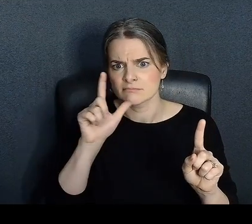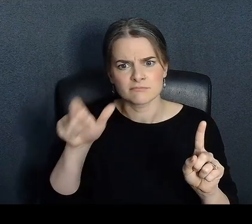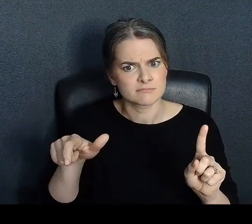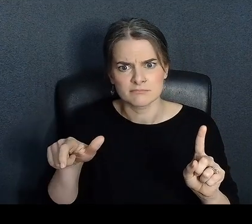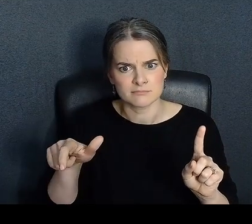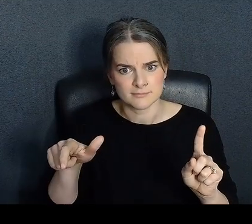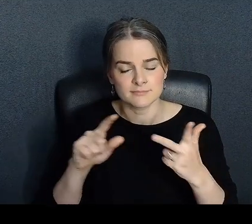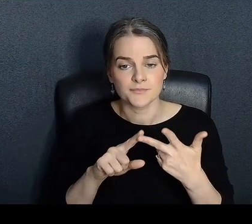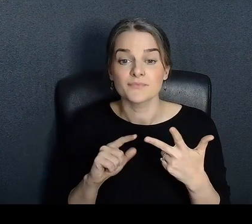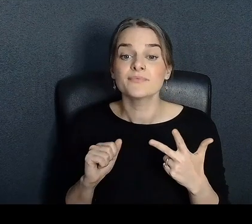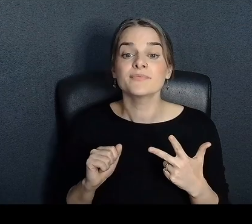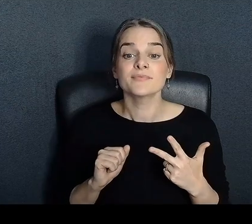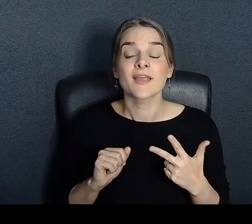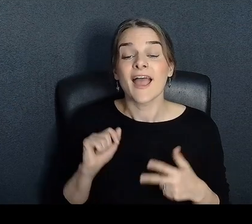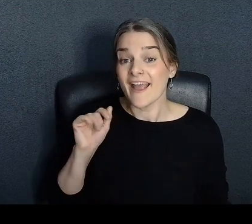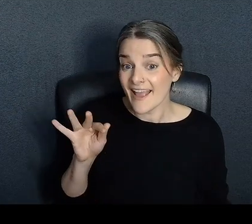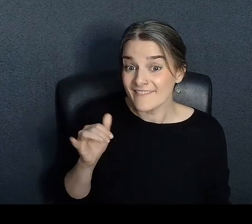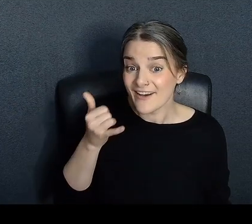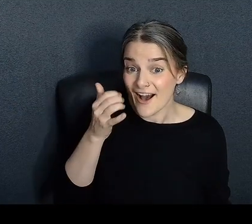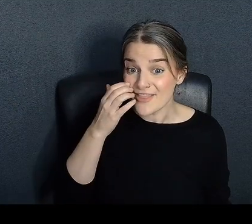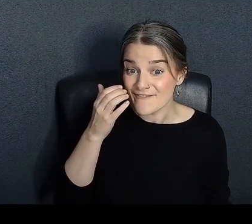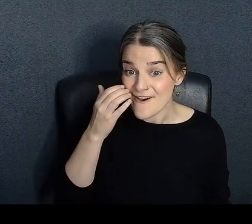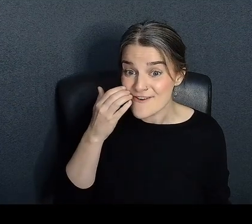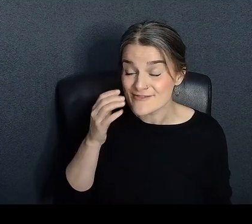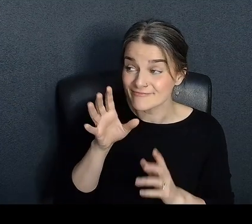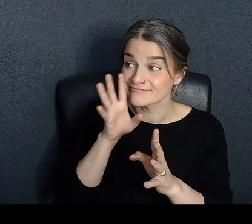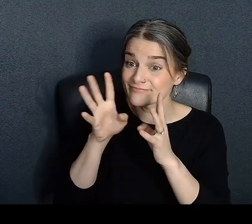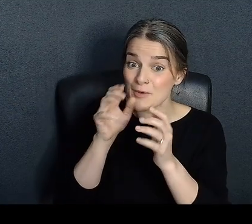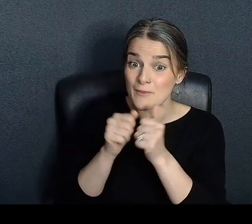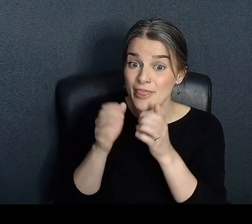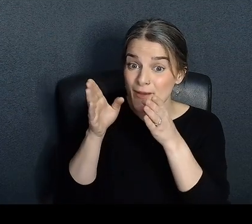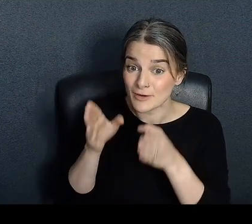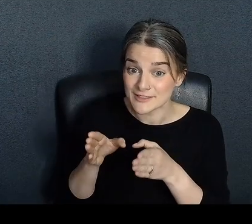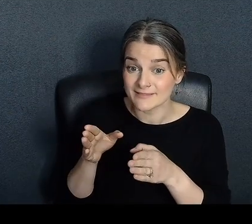hard of hearing on the phone, you want to speak directly into the receiver.